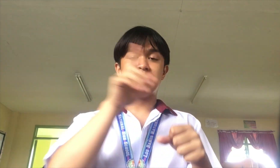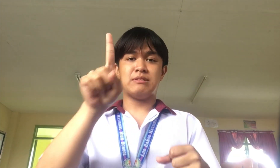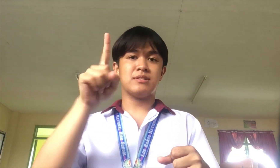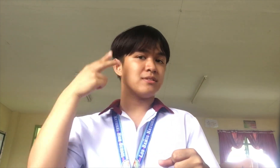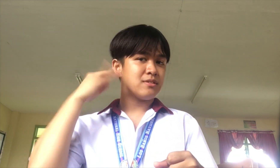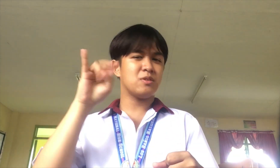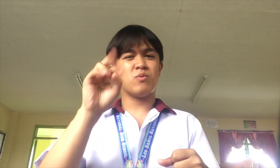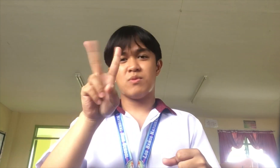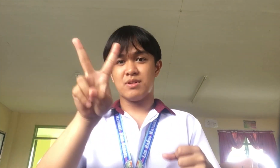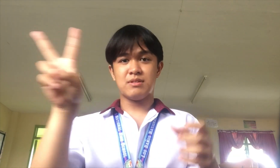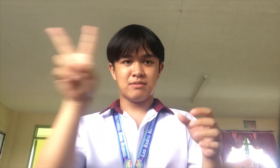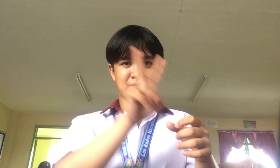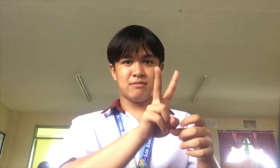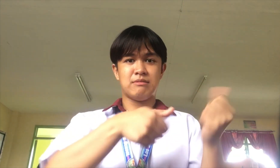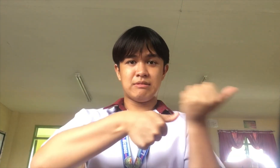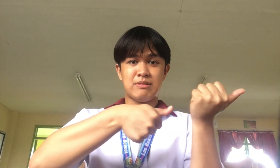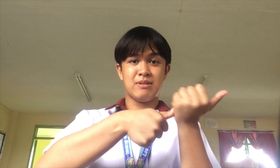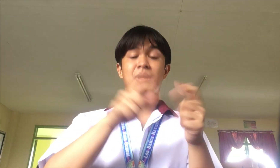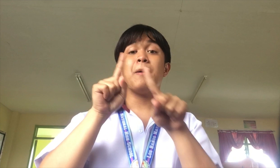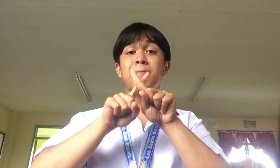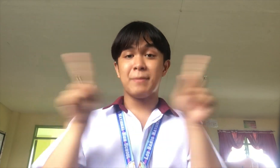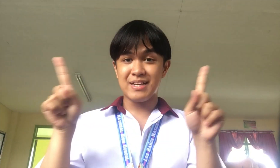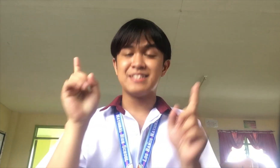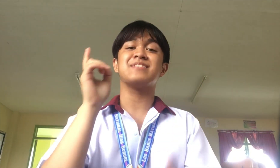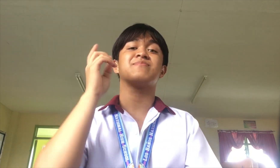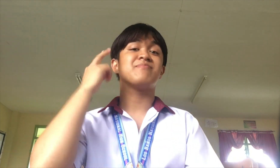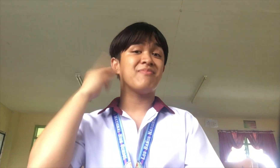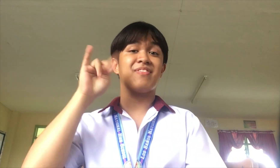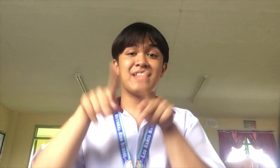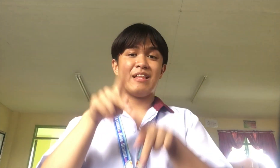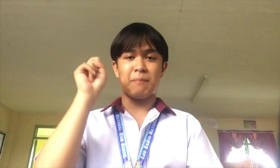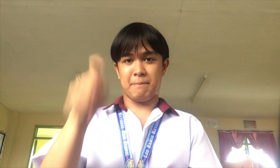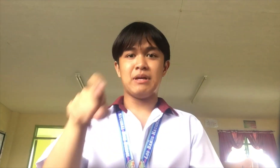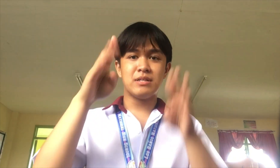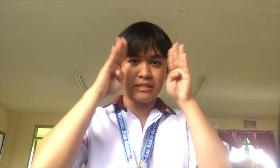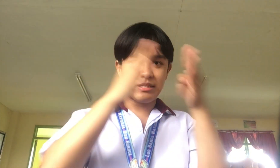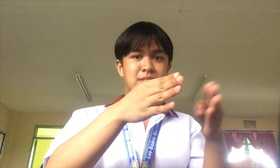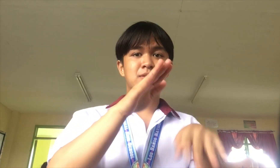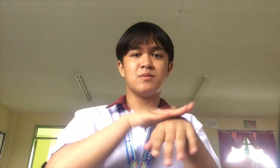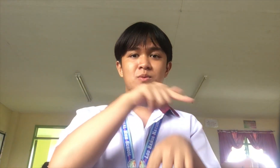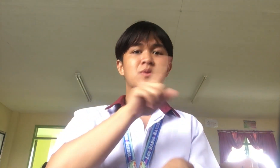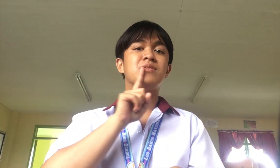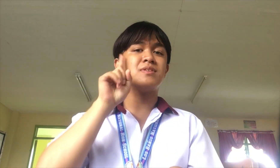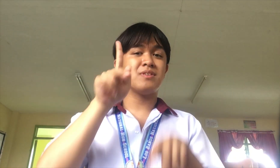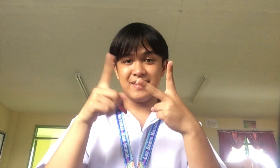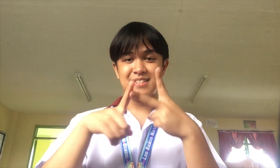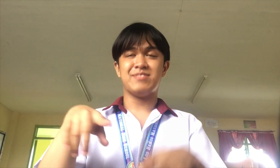just ask one or two assistants to assist if you are very aware of it BUT hearing students should've focused on deaf students